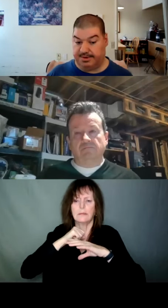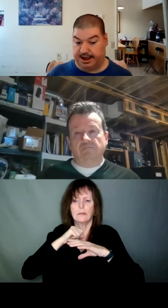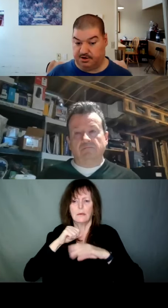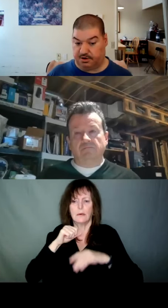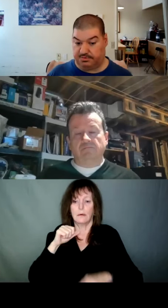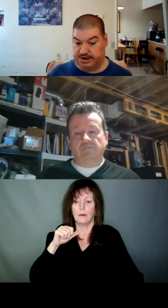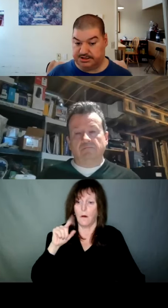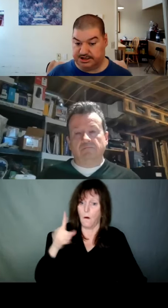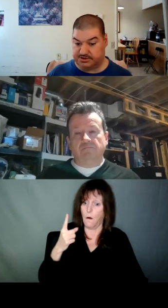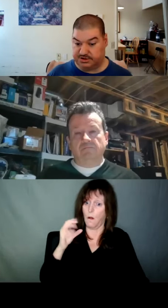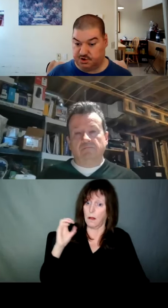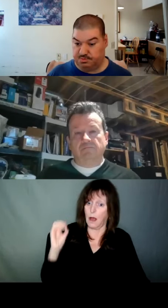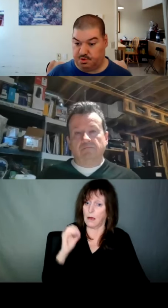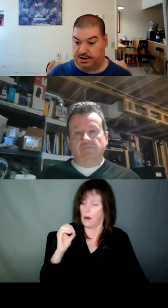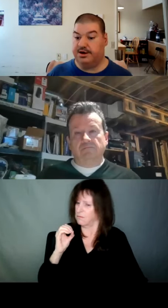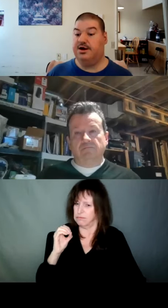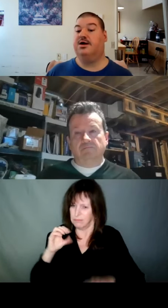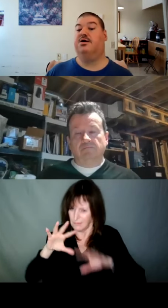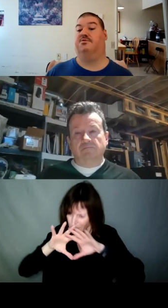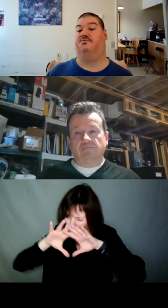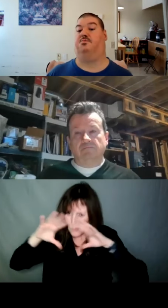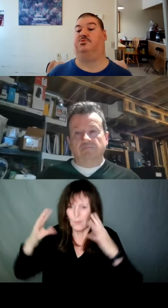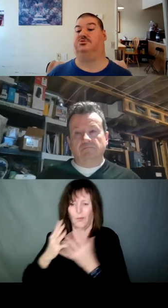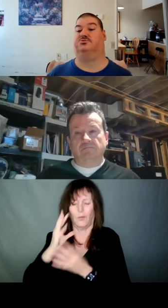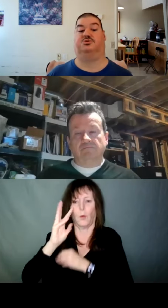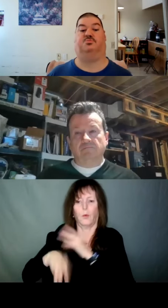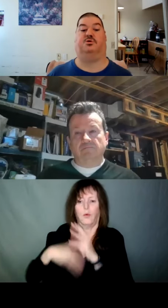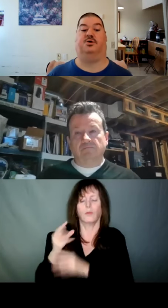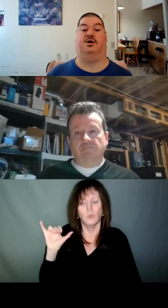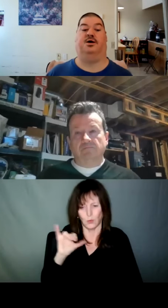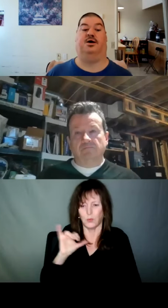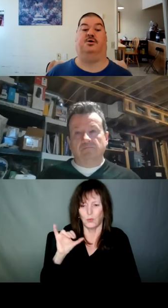workshop facilitation